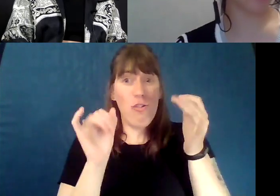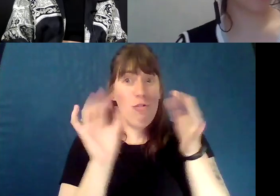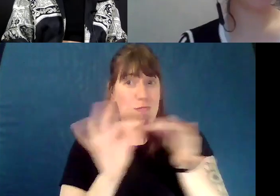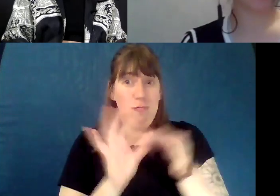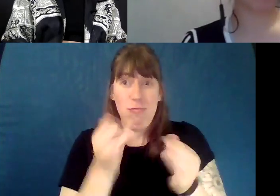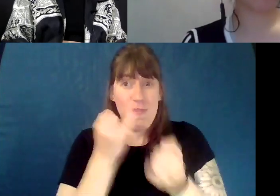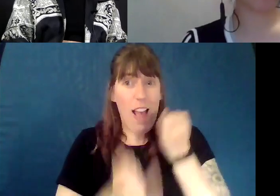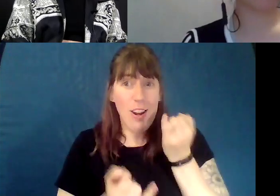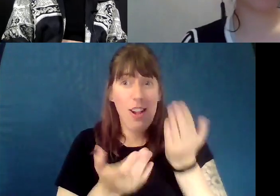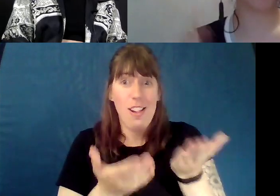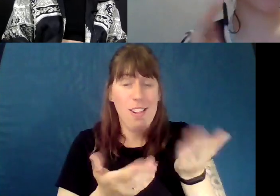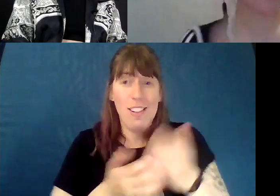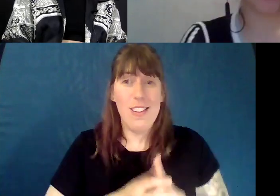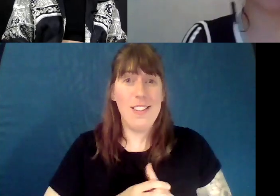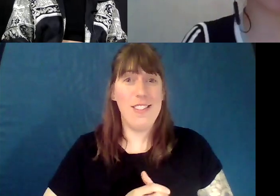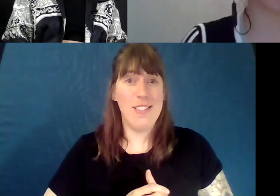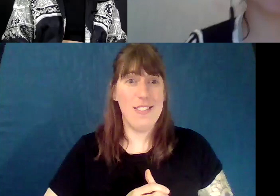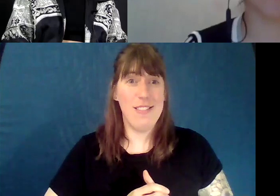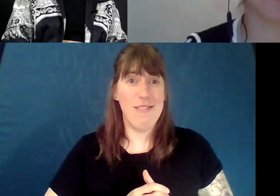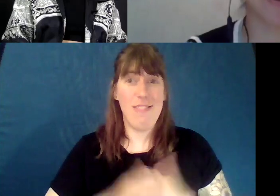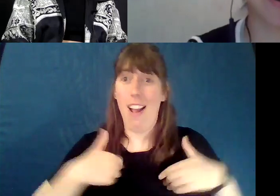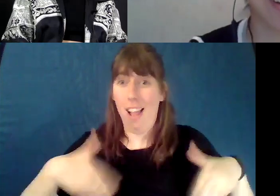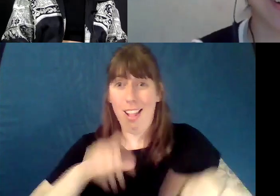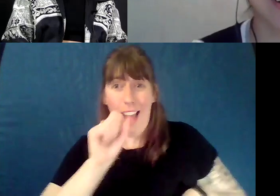I haven't asked about that you really want to just get out there, while we're all here?